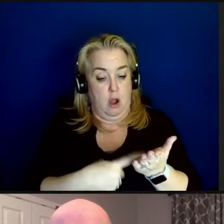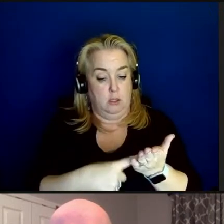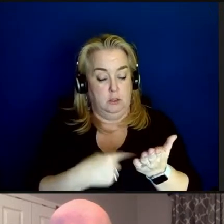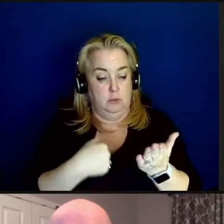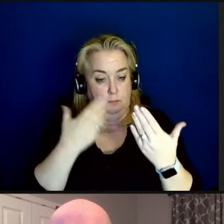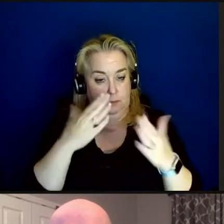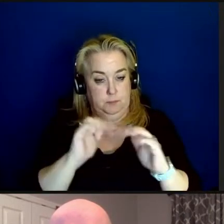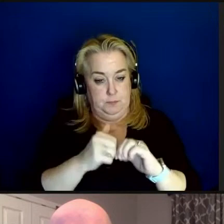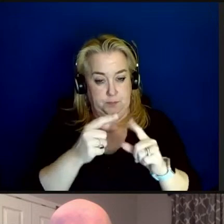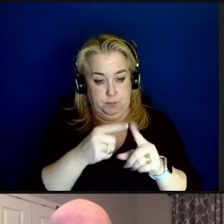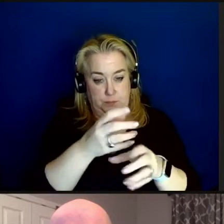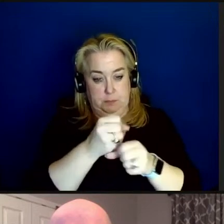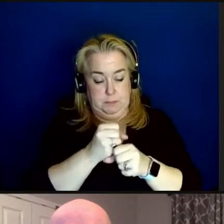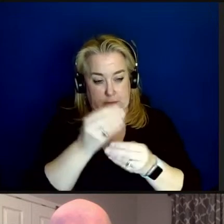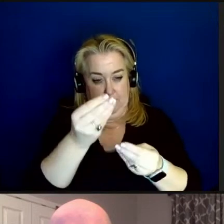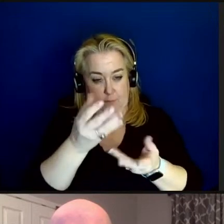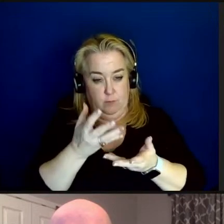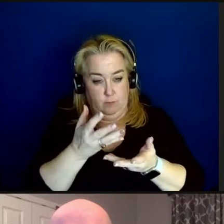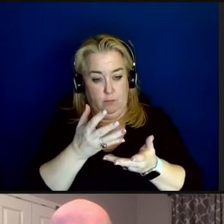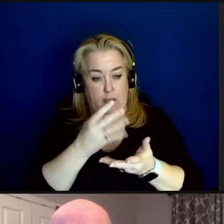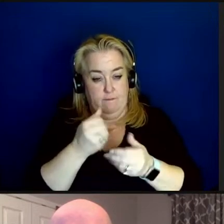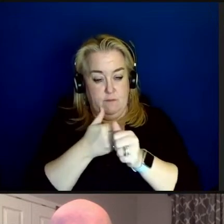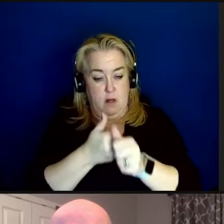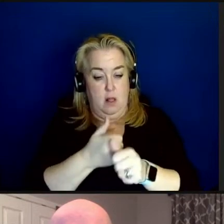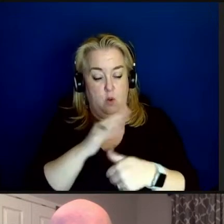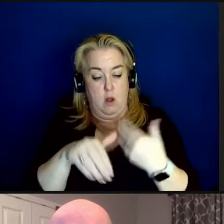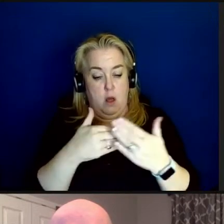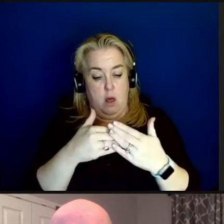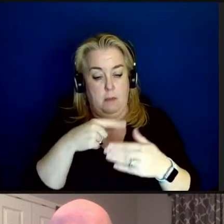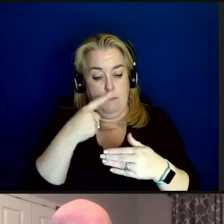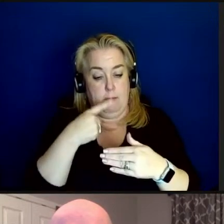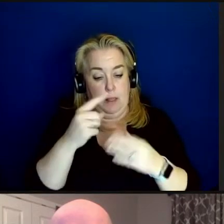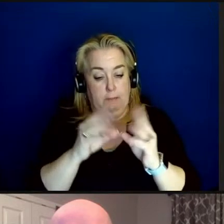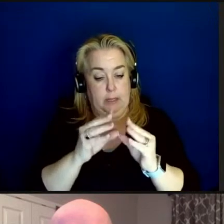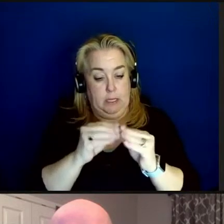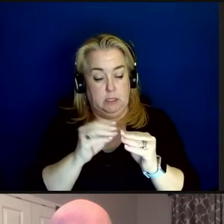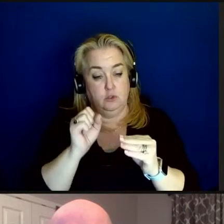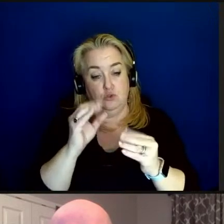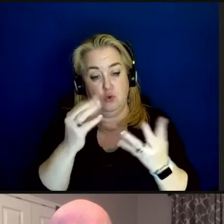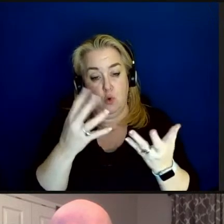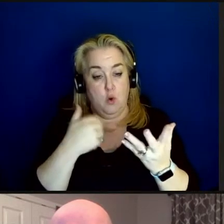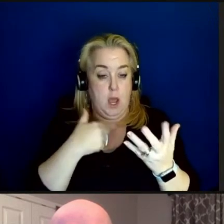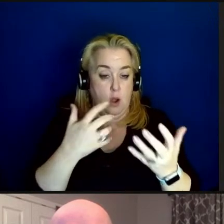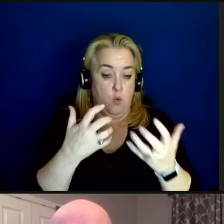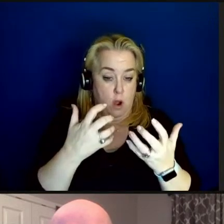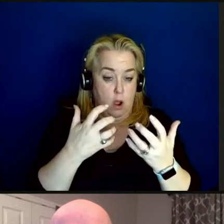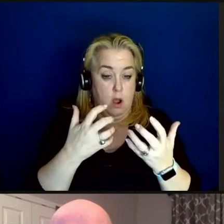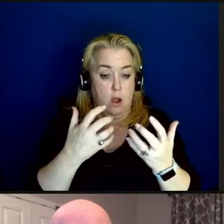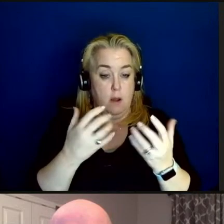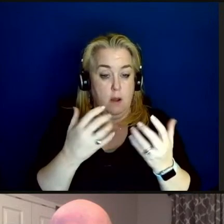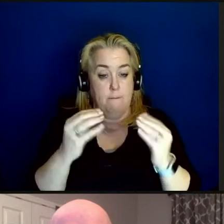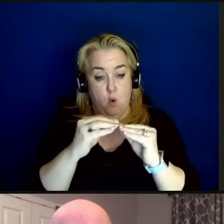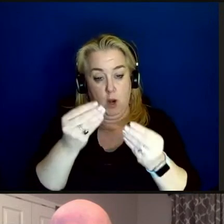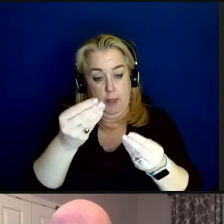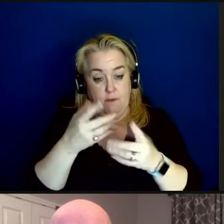TALKS SO I DON'T KNOW HOW WE